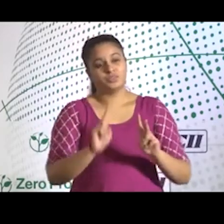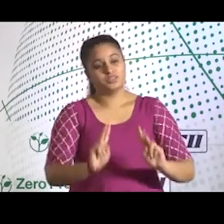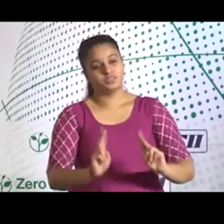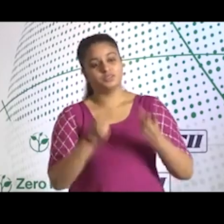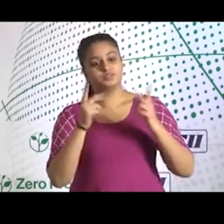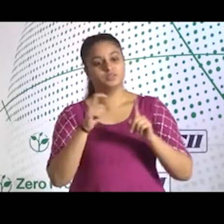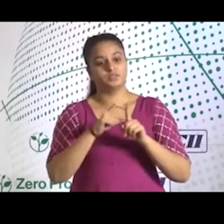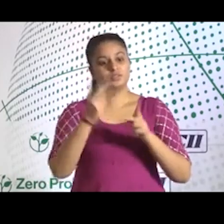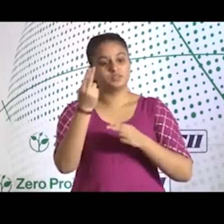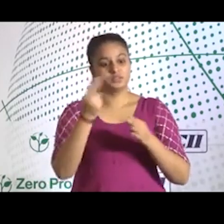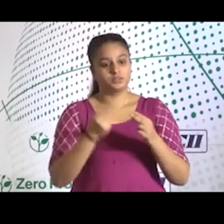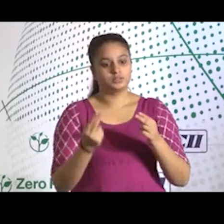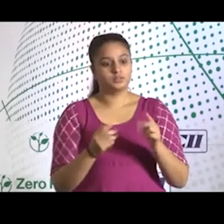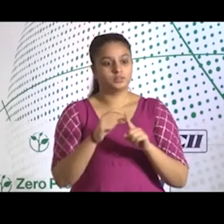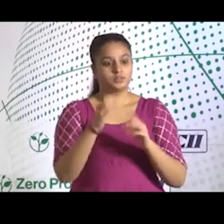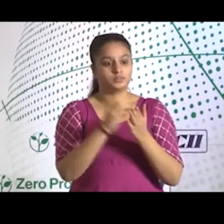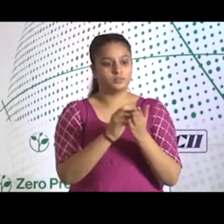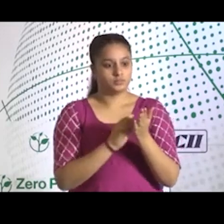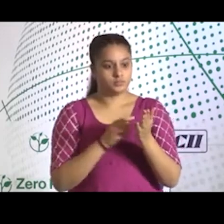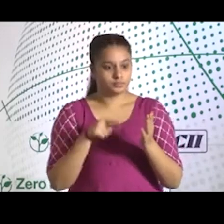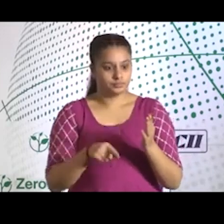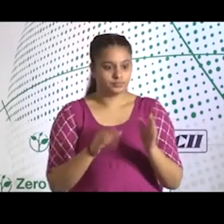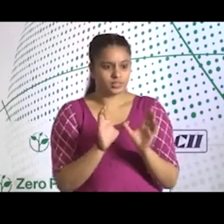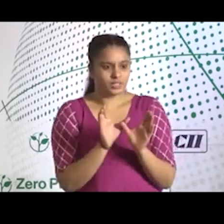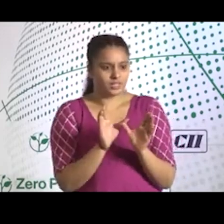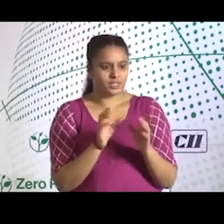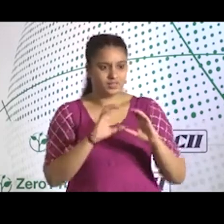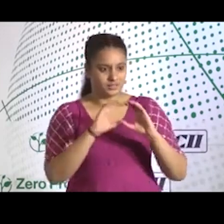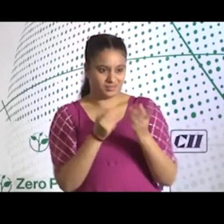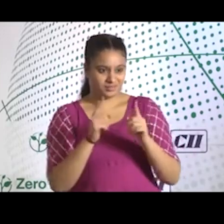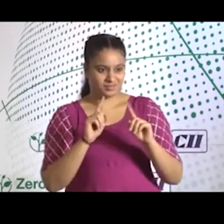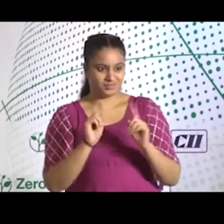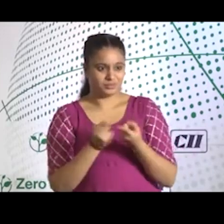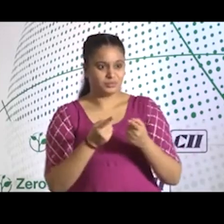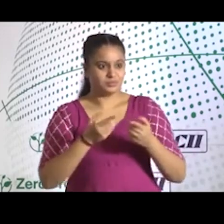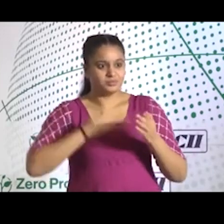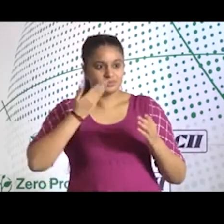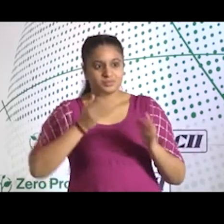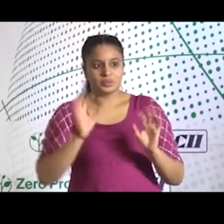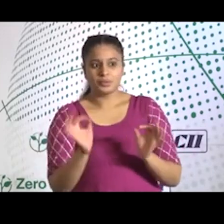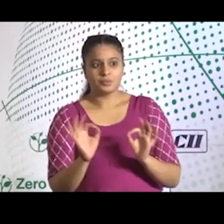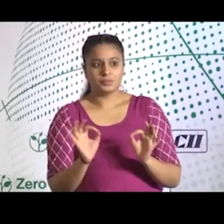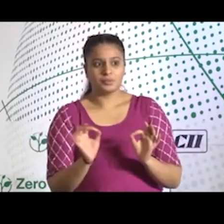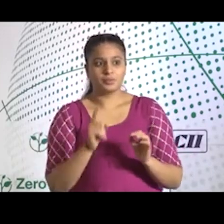It's not a classroom training, but it is. So the if I are to break down this program